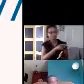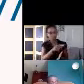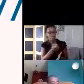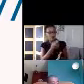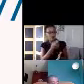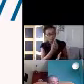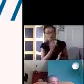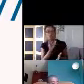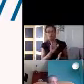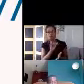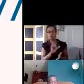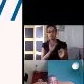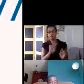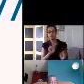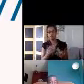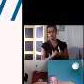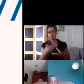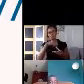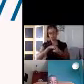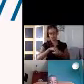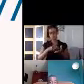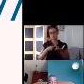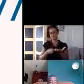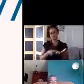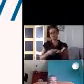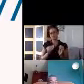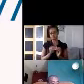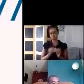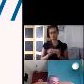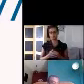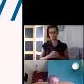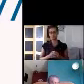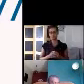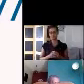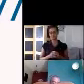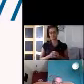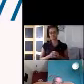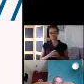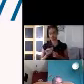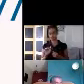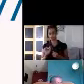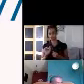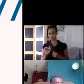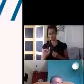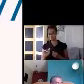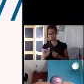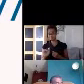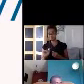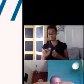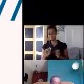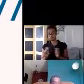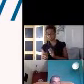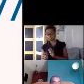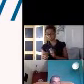So if you wouldn't mind, we'll just switch the next slide there.